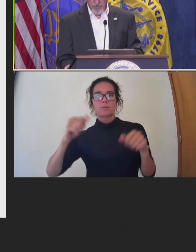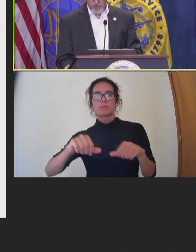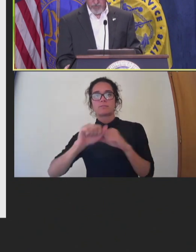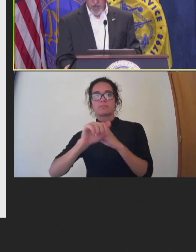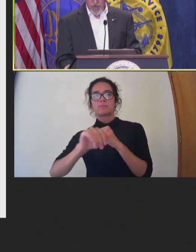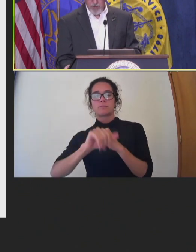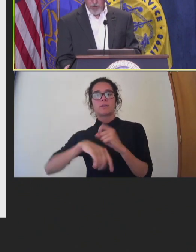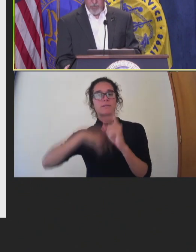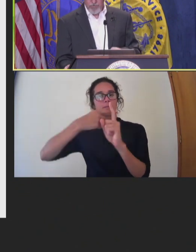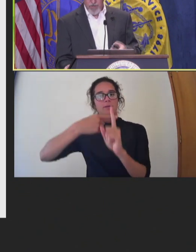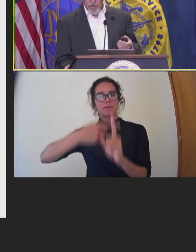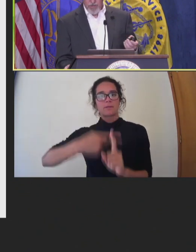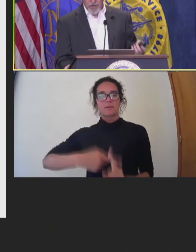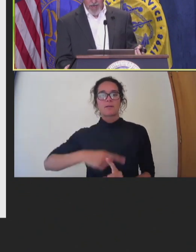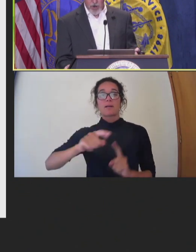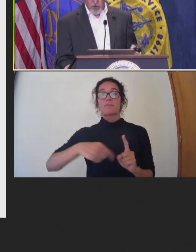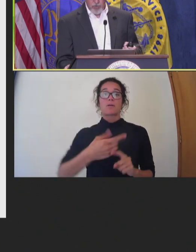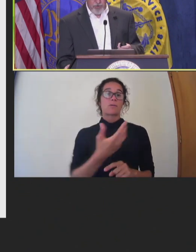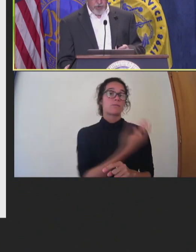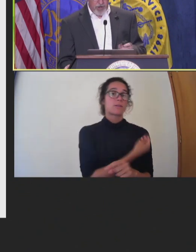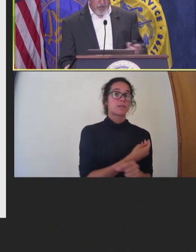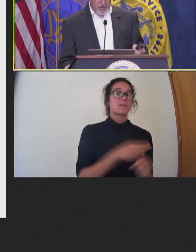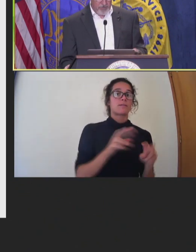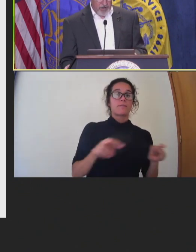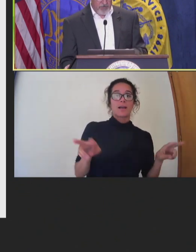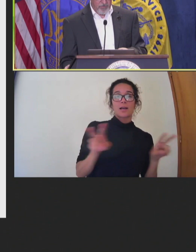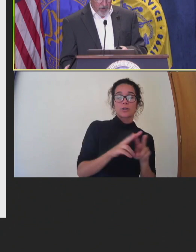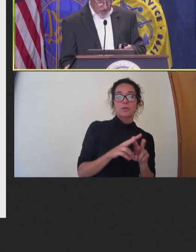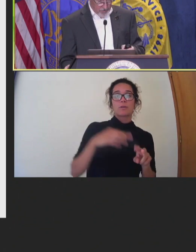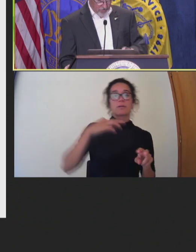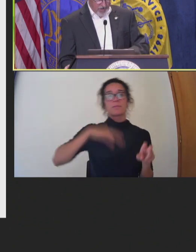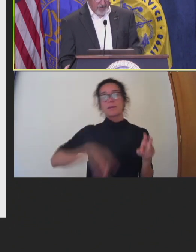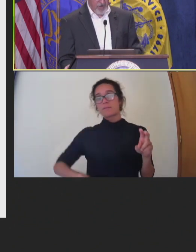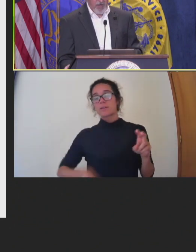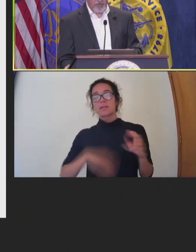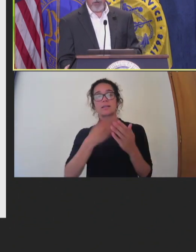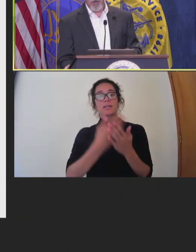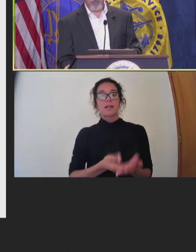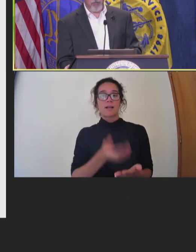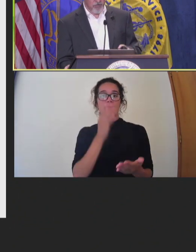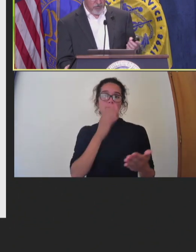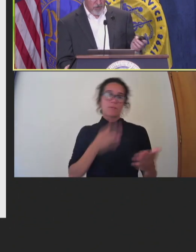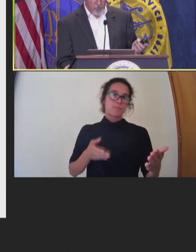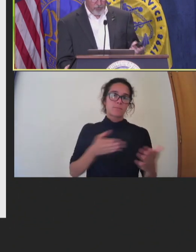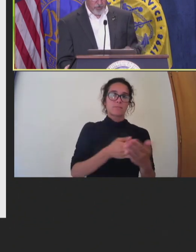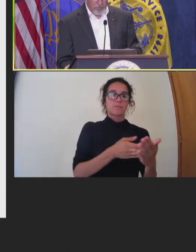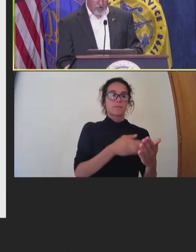and value. The data on refuting anti-science and anti-vaccine messages is unfortunately much more